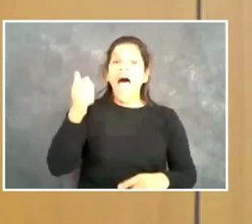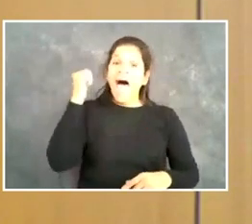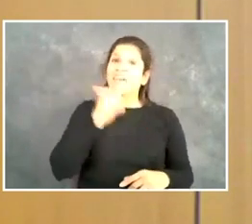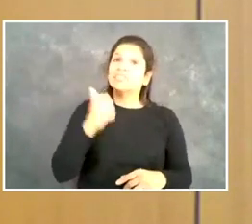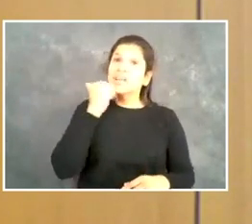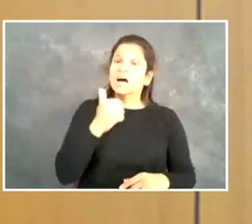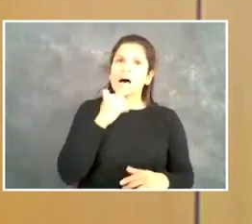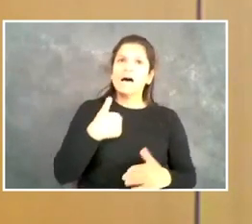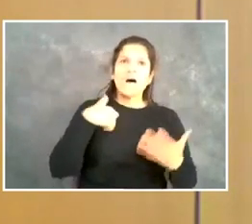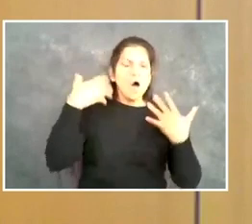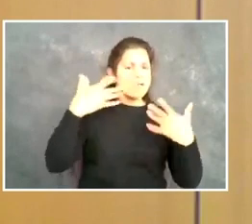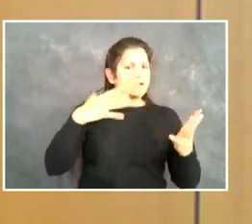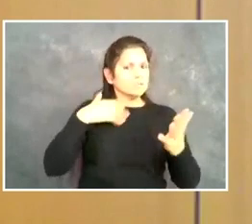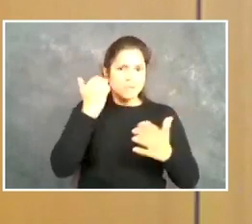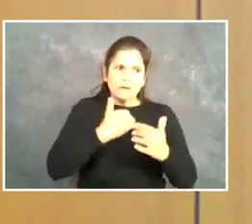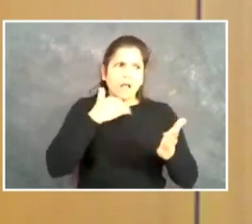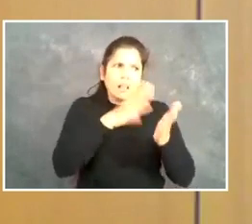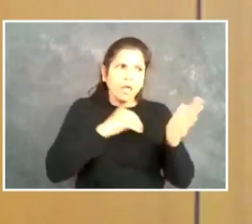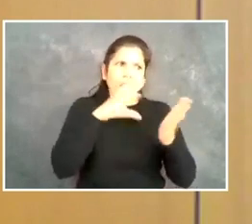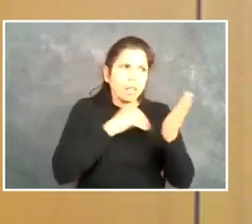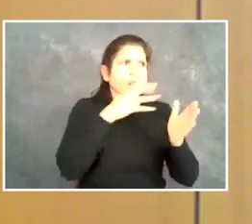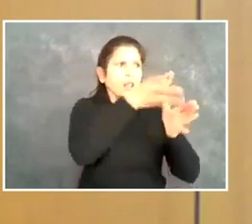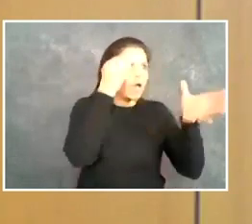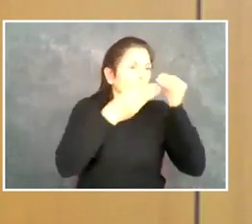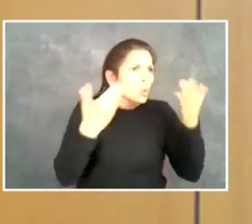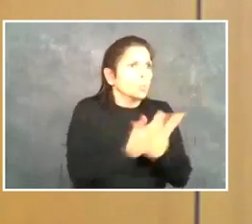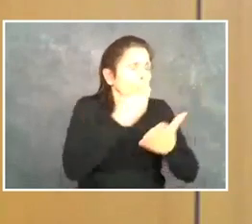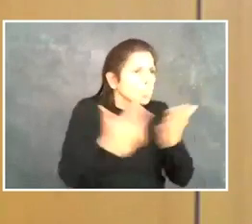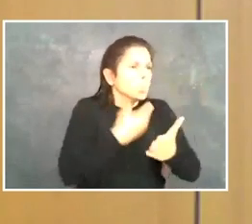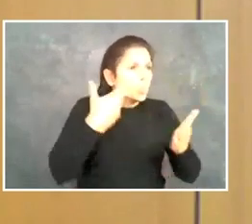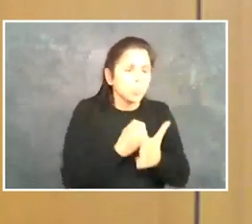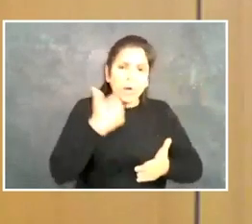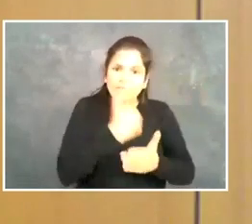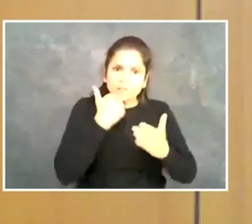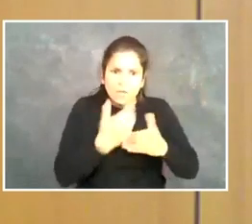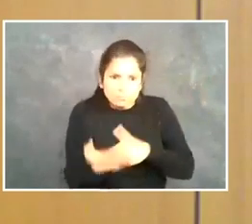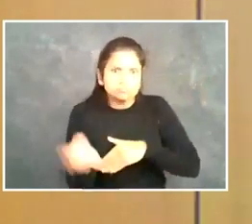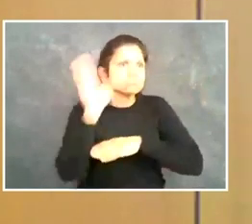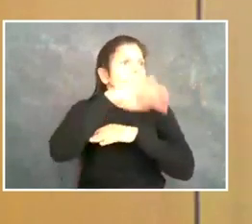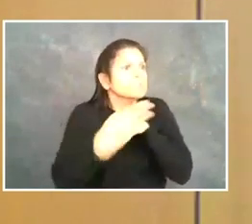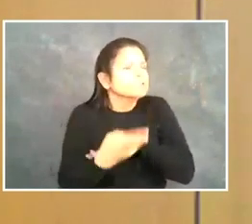START WITH WHAT WE ARE SEEING FOR A A WHILE.